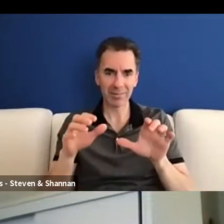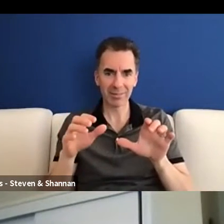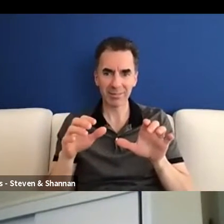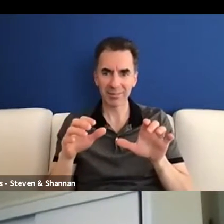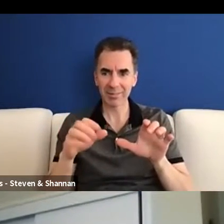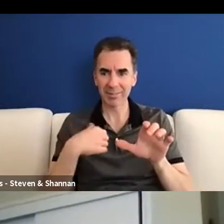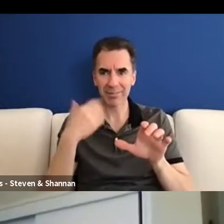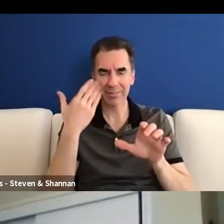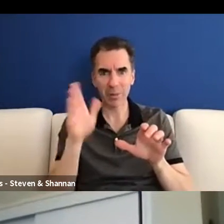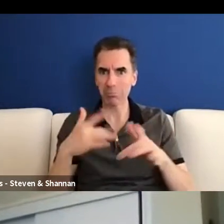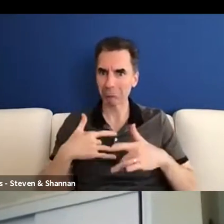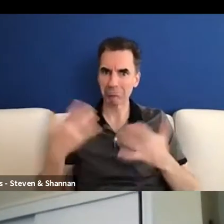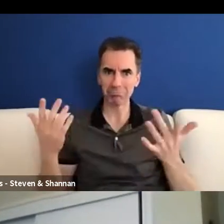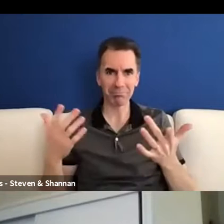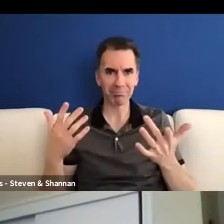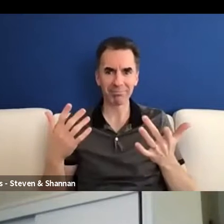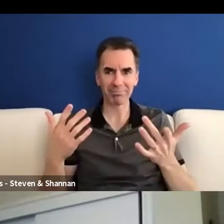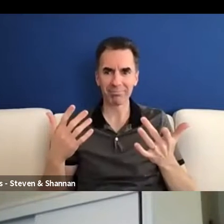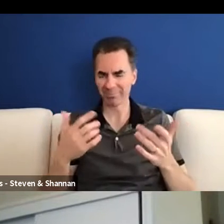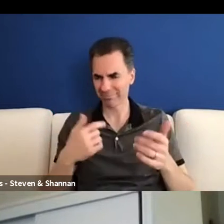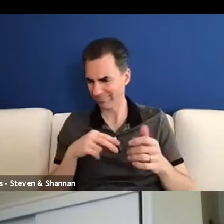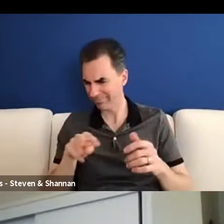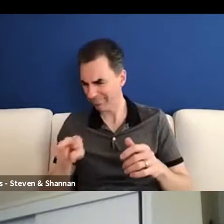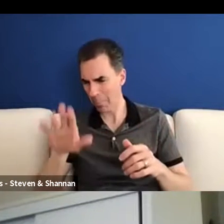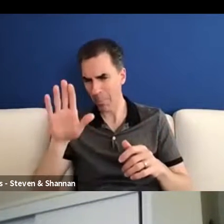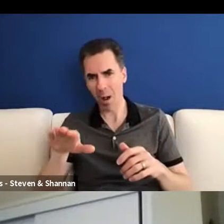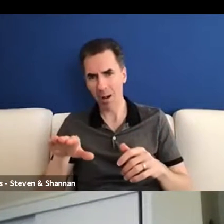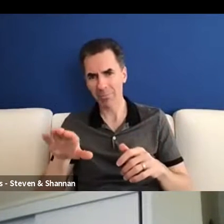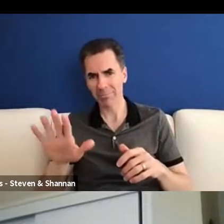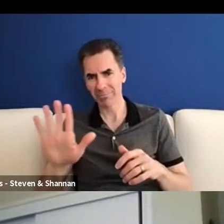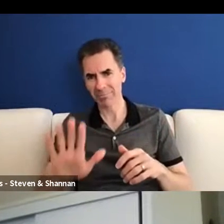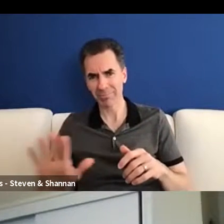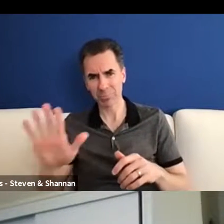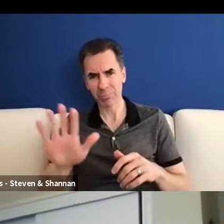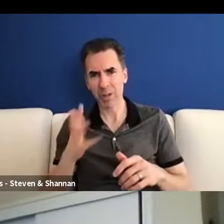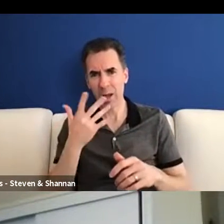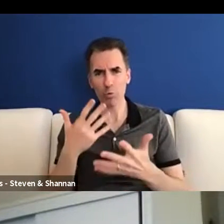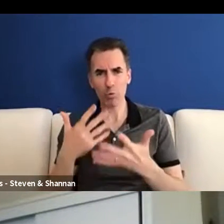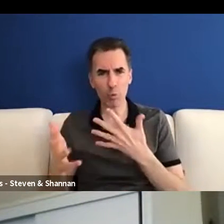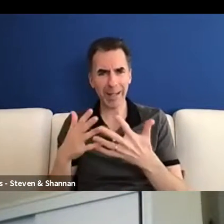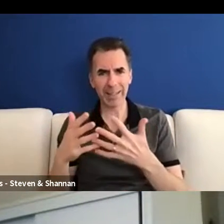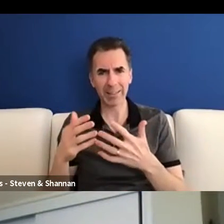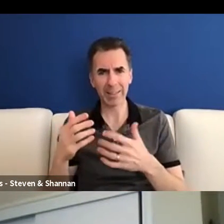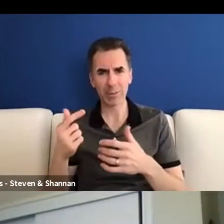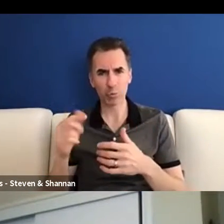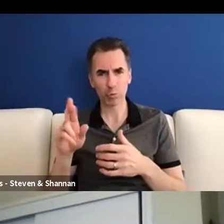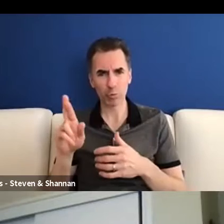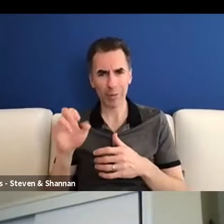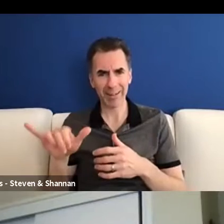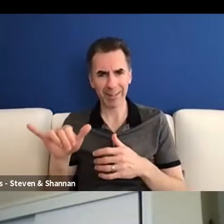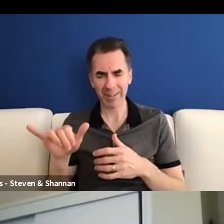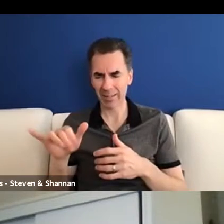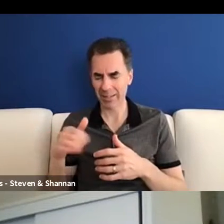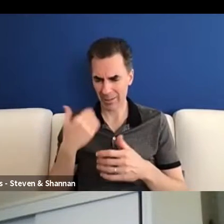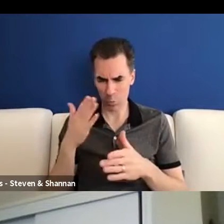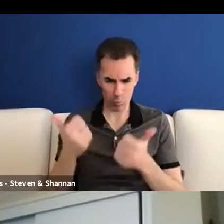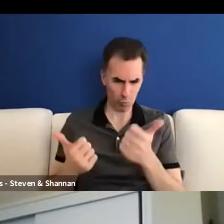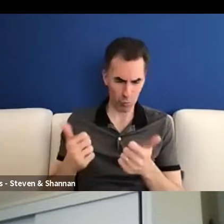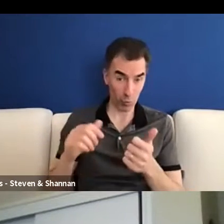don't know what's going on. Like, there's a gray section at the bottom of my screen. It's coming from zoom on my connection. I have no